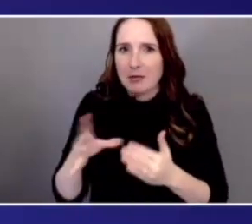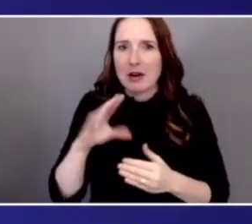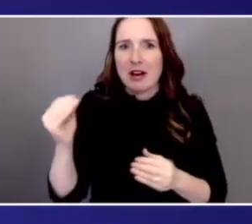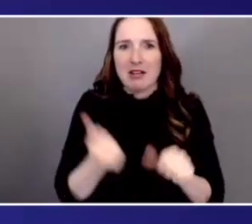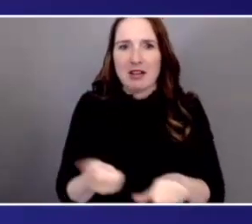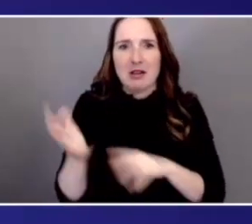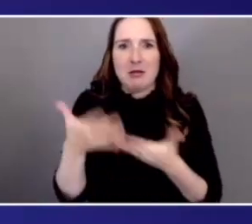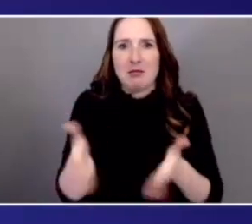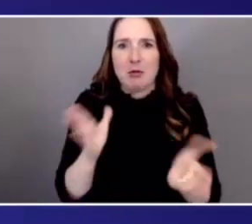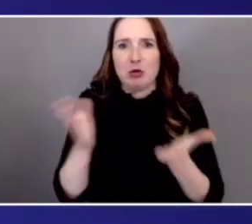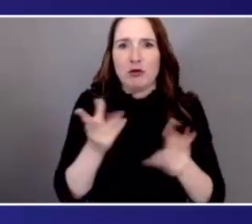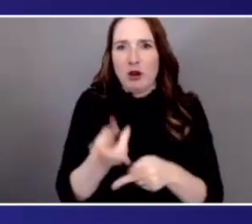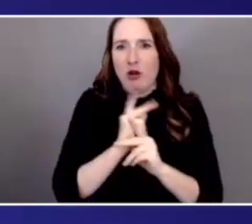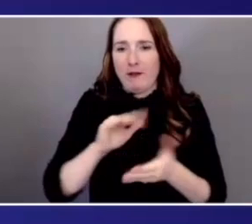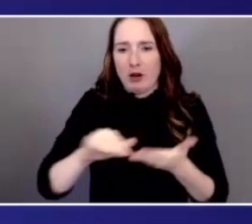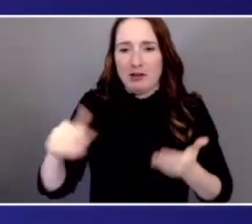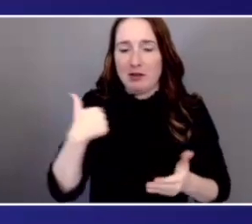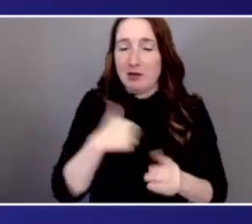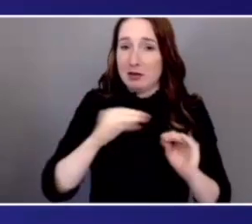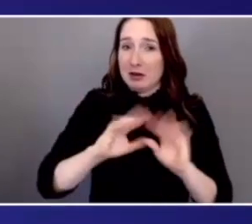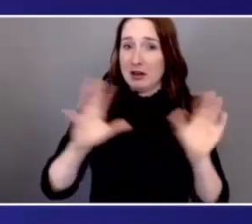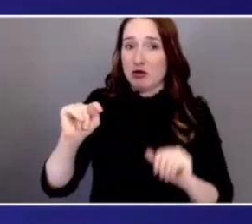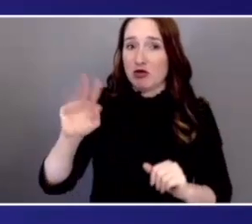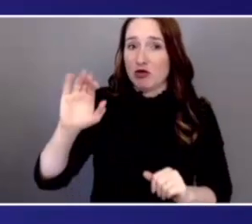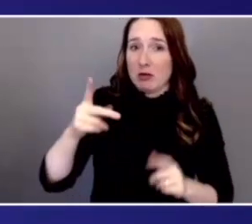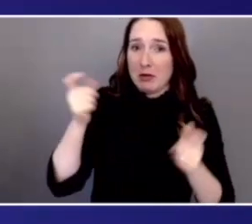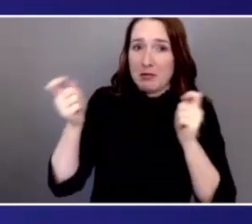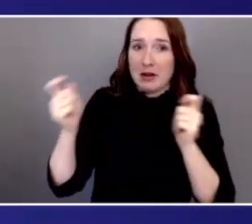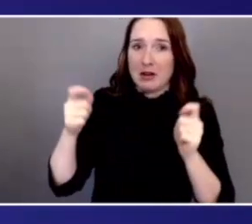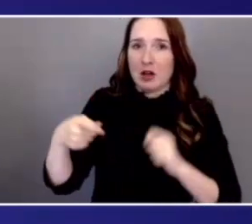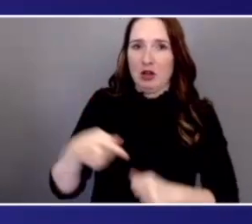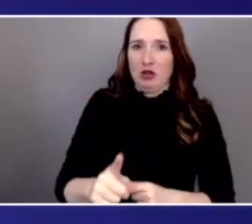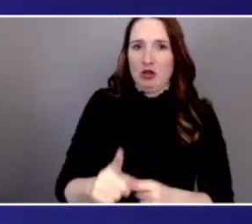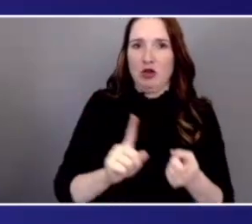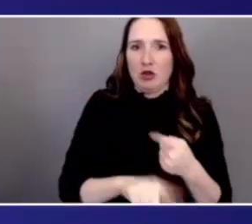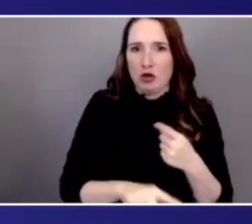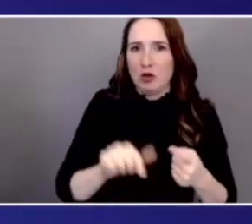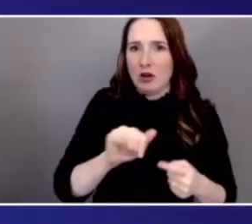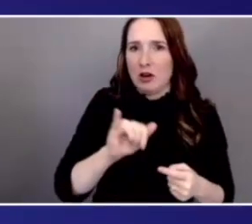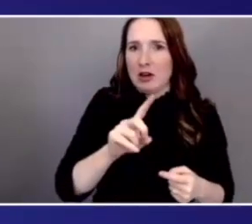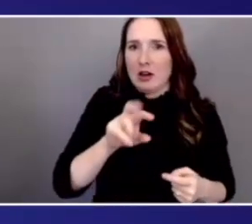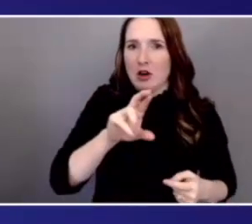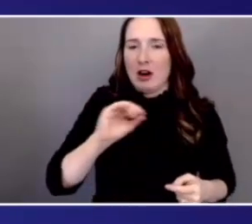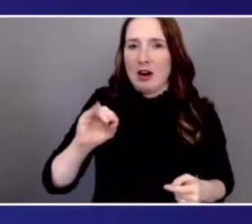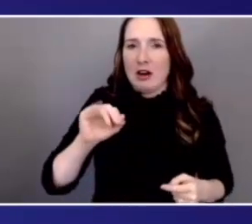The Trump administration's assault on IDR and yes left isn't reform. It's retaliation.